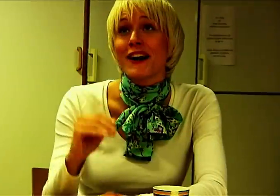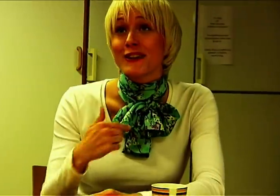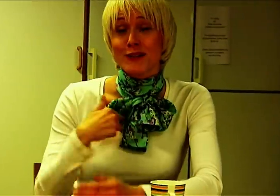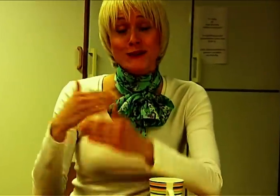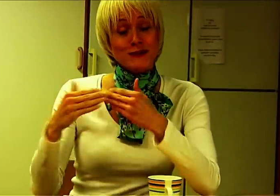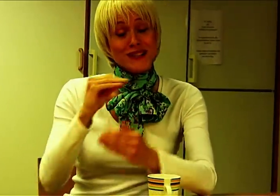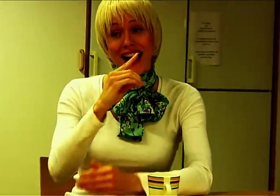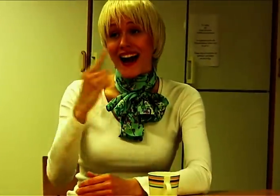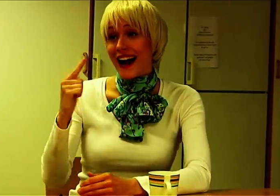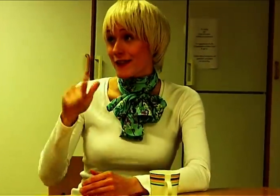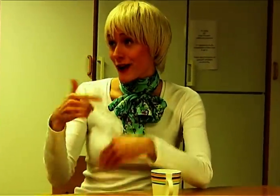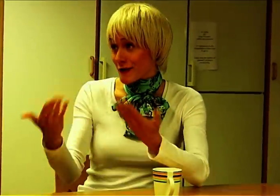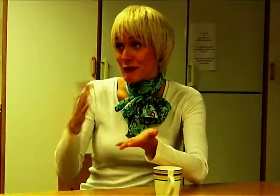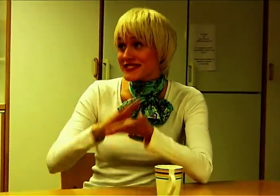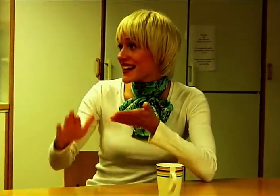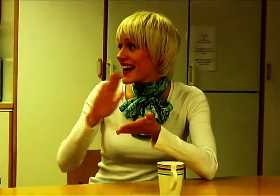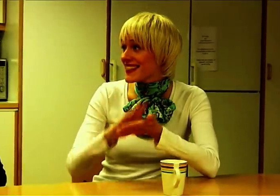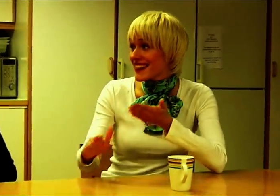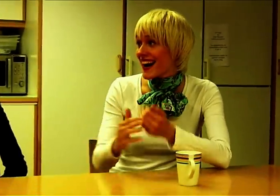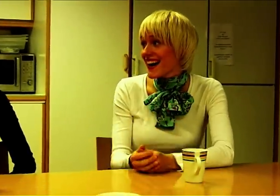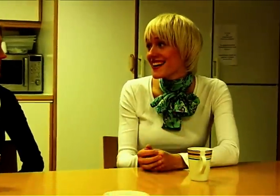Yes, I did everything to get to clean up.